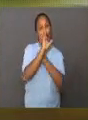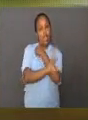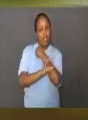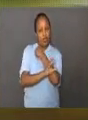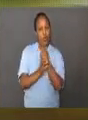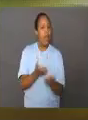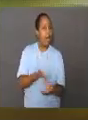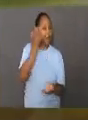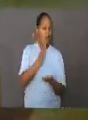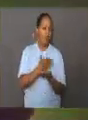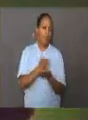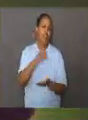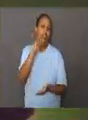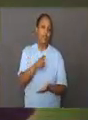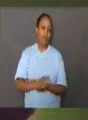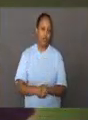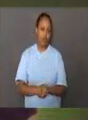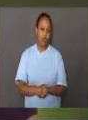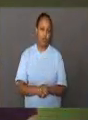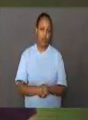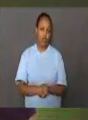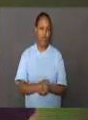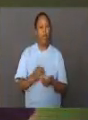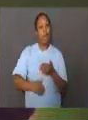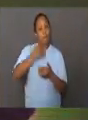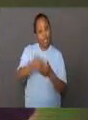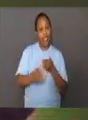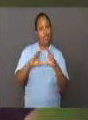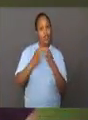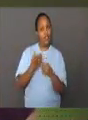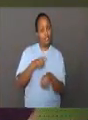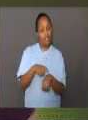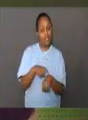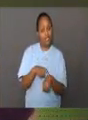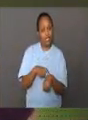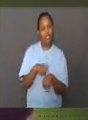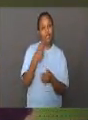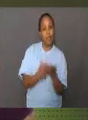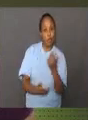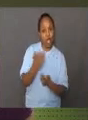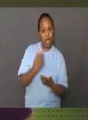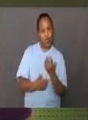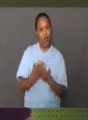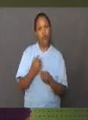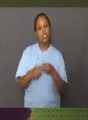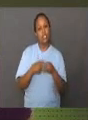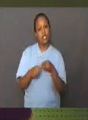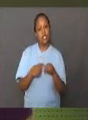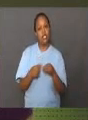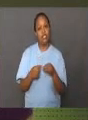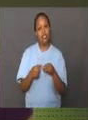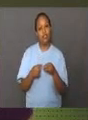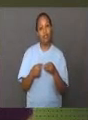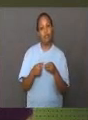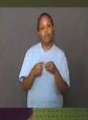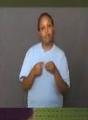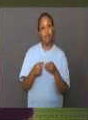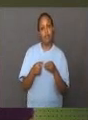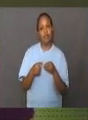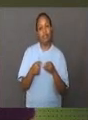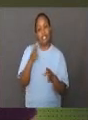resources in our next lesson we will talk about the various components of the justice system